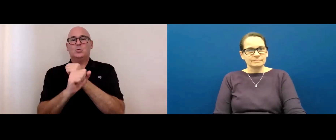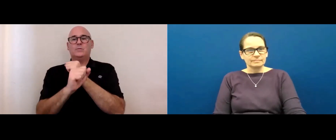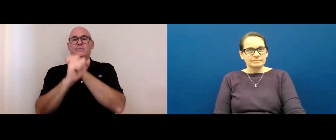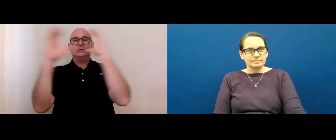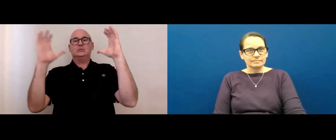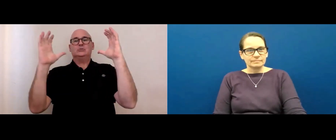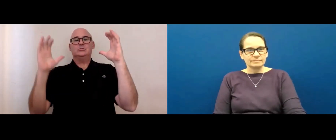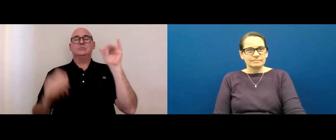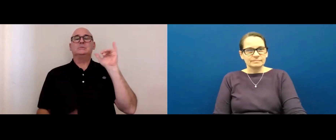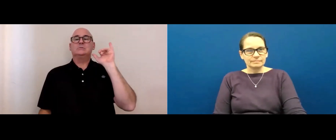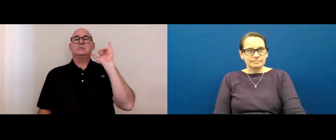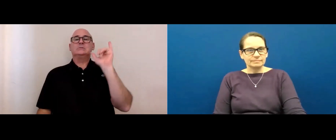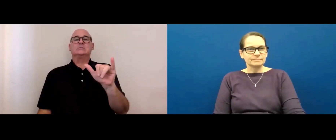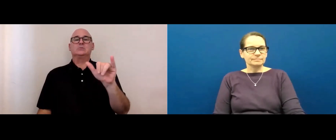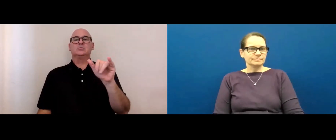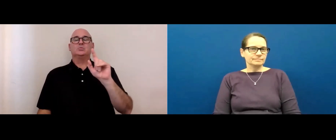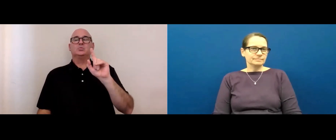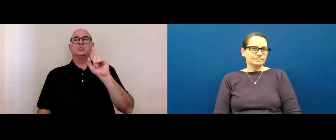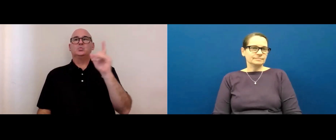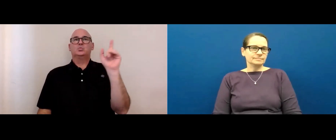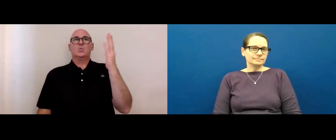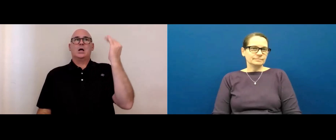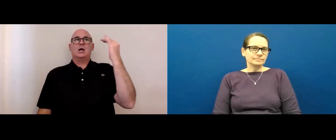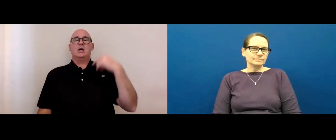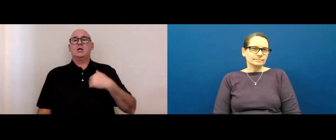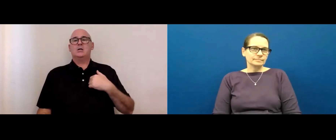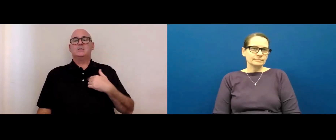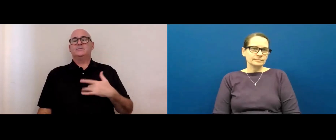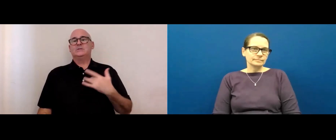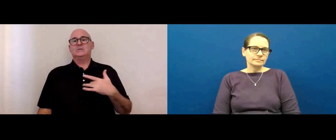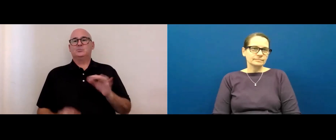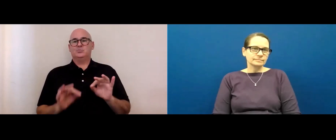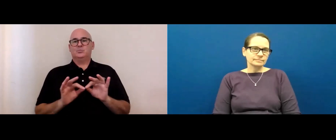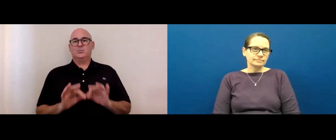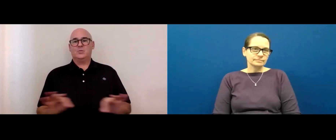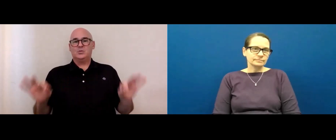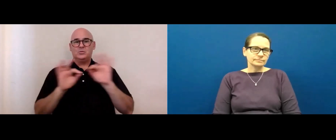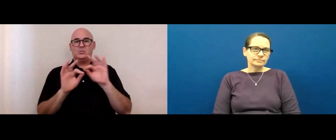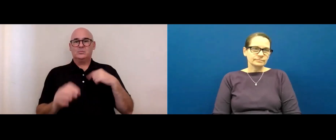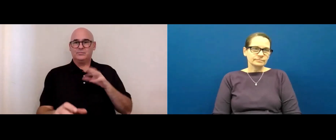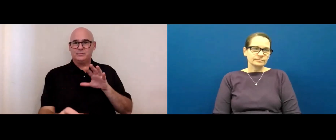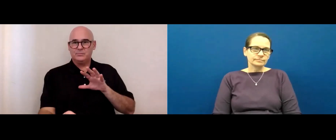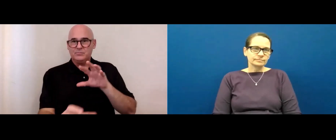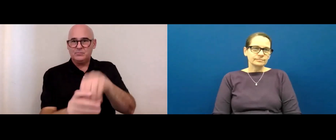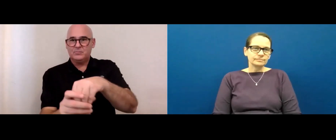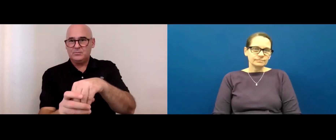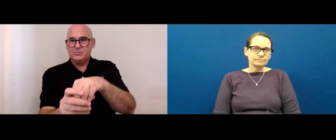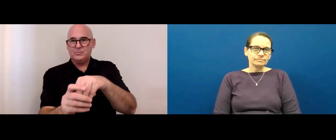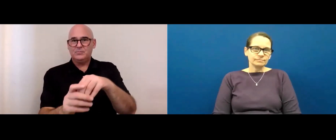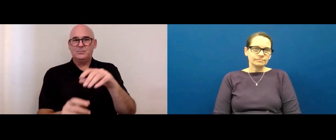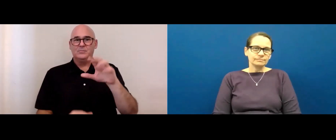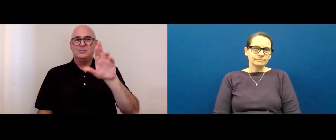and there was a new vision at that time and so that's why I felt it was really important for me